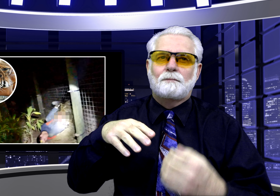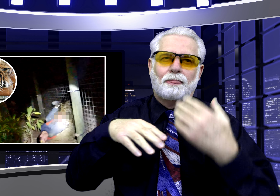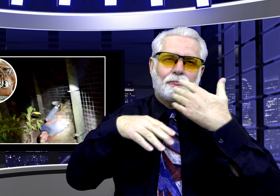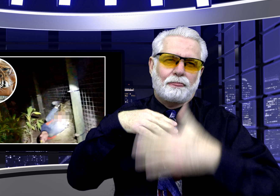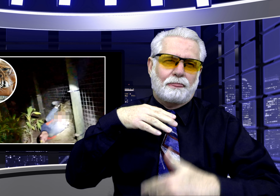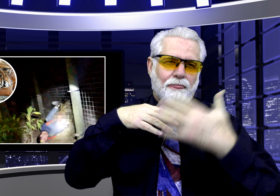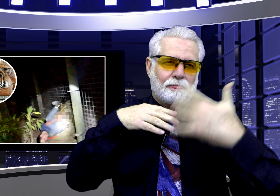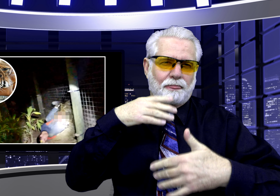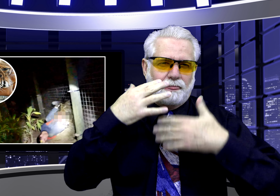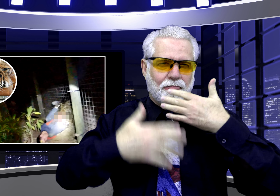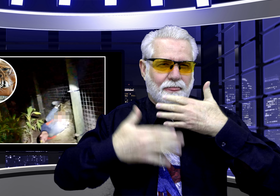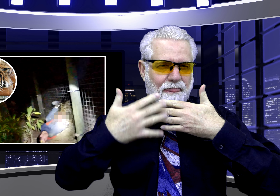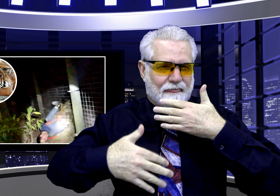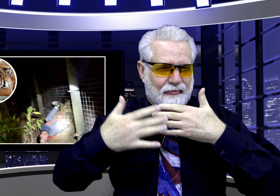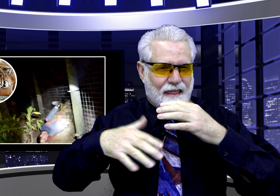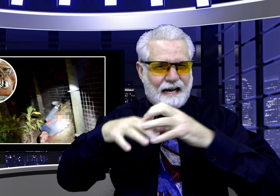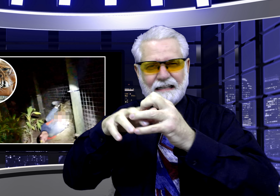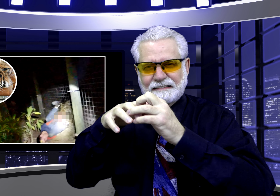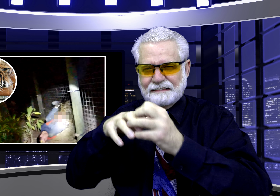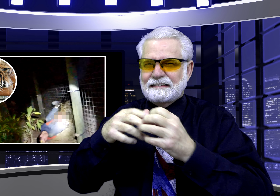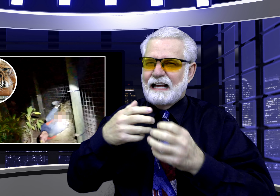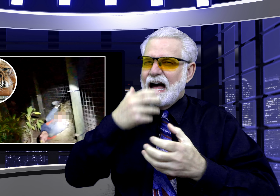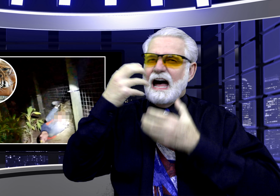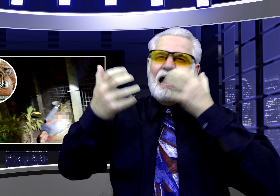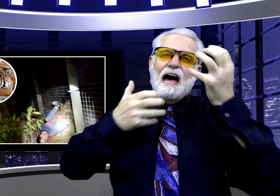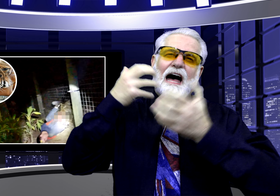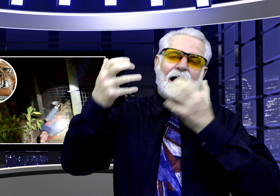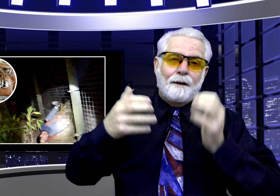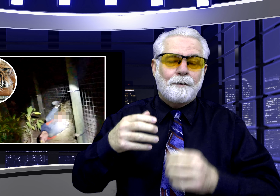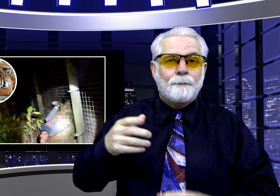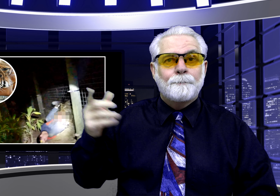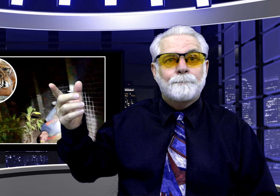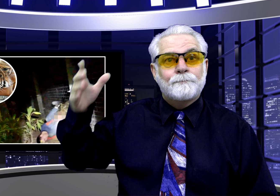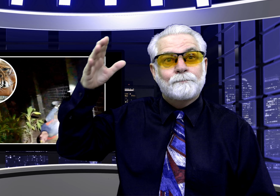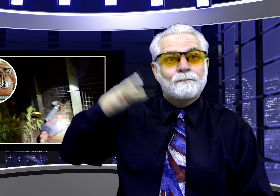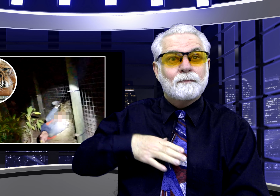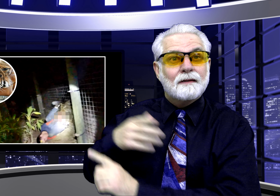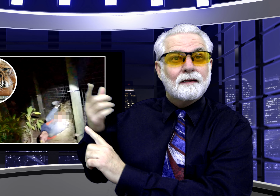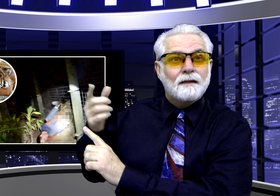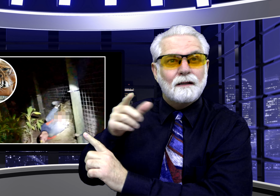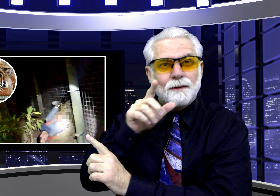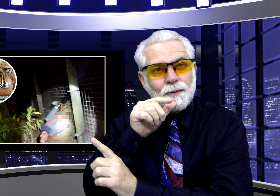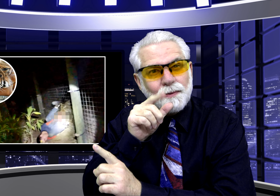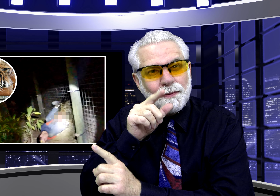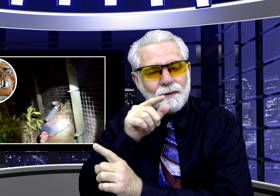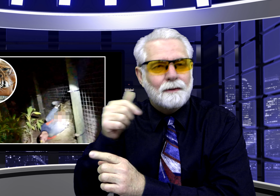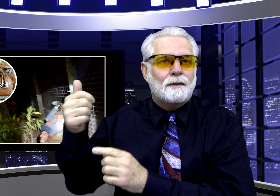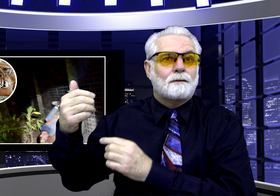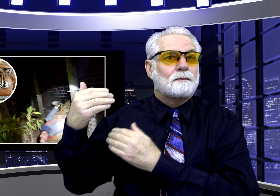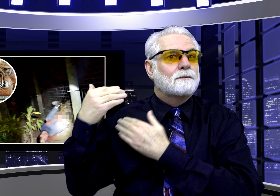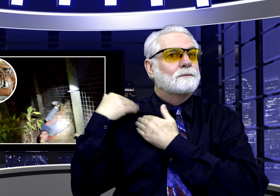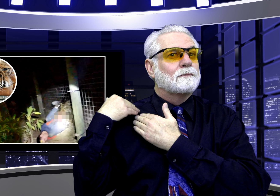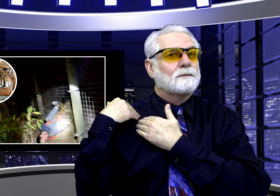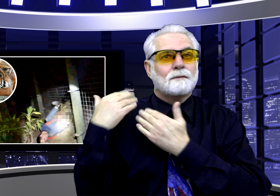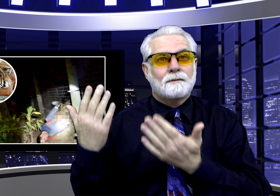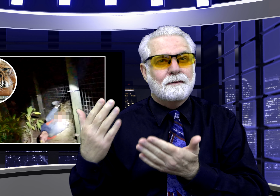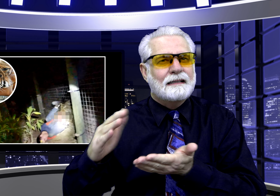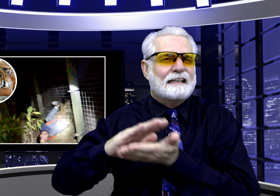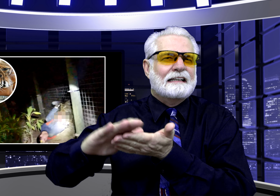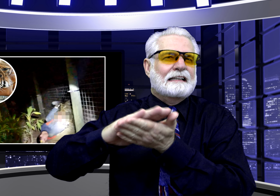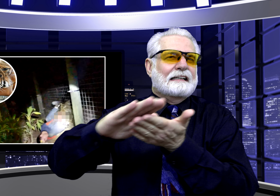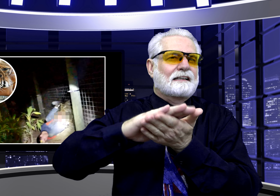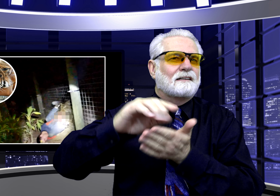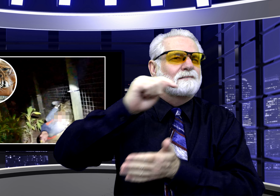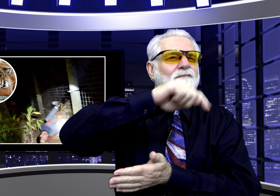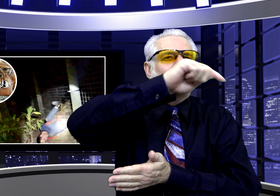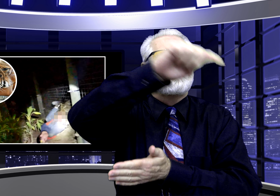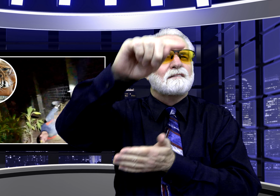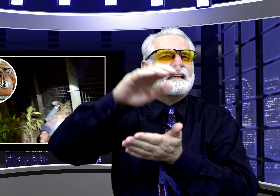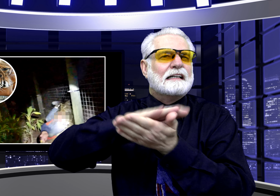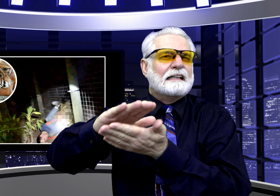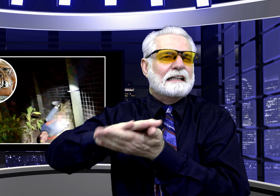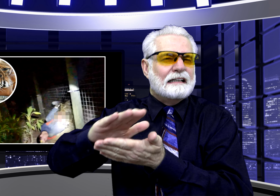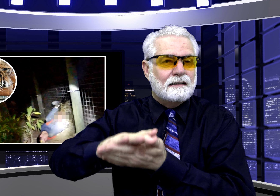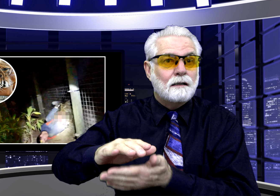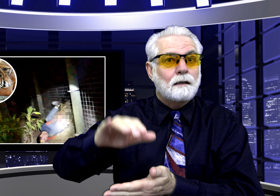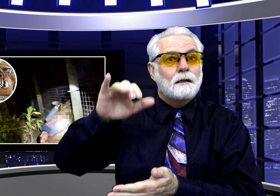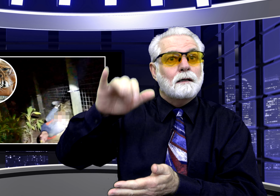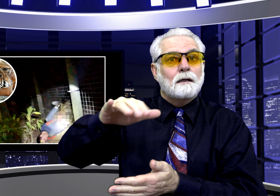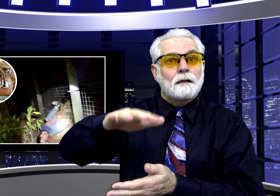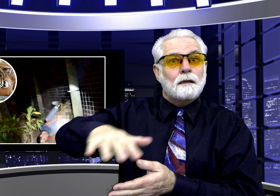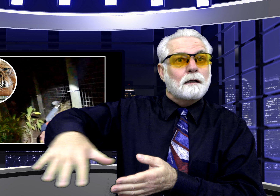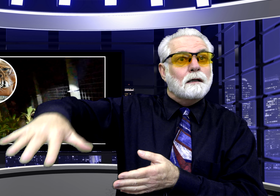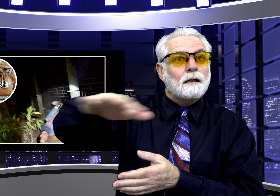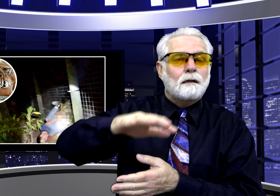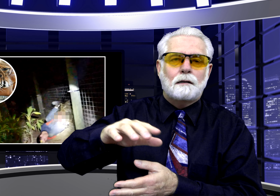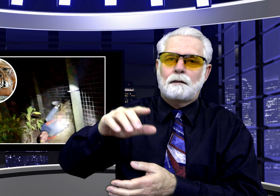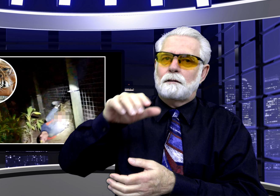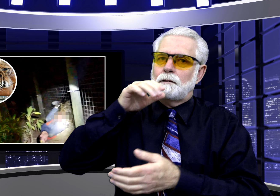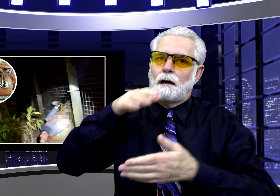He was bleeding a lot and yelling for help. Who was the man? He is responsible for cleaning different cages.